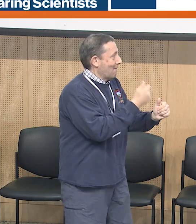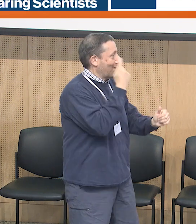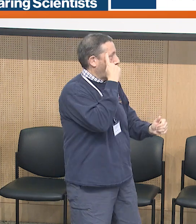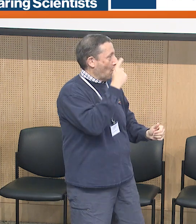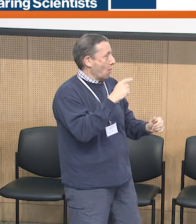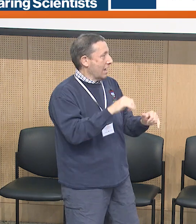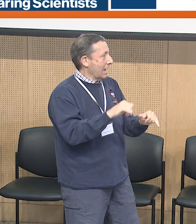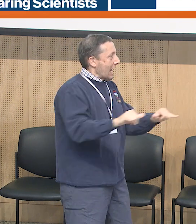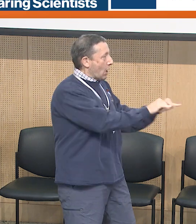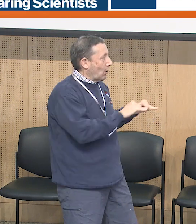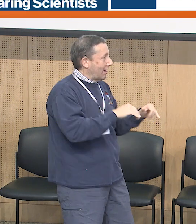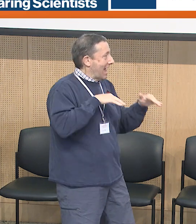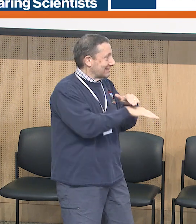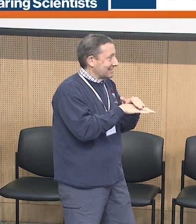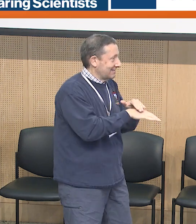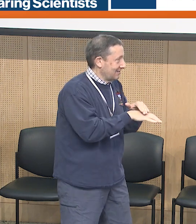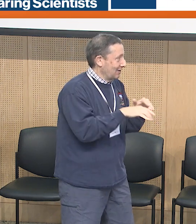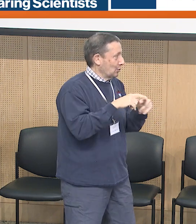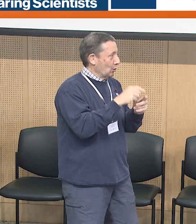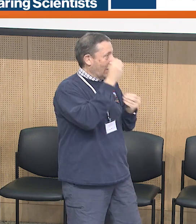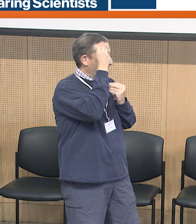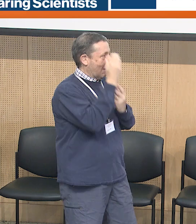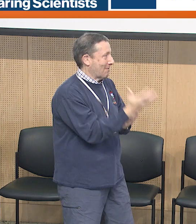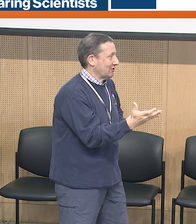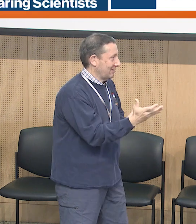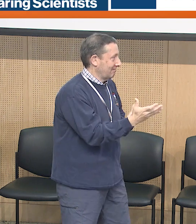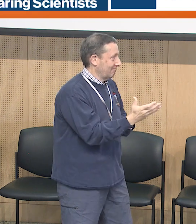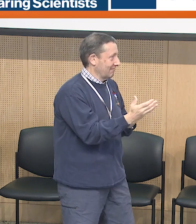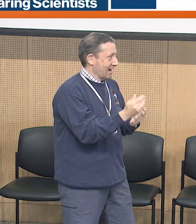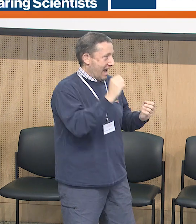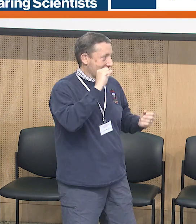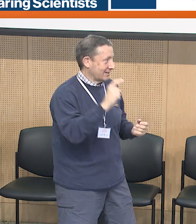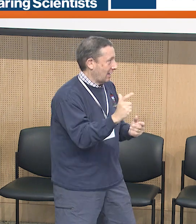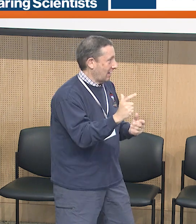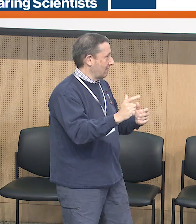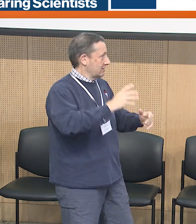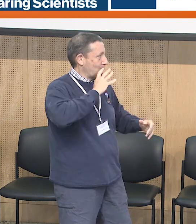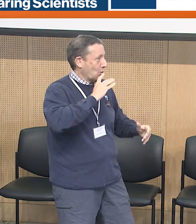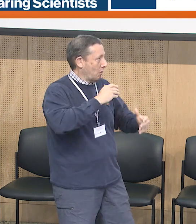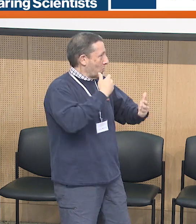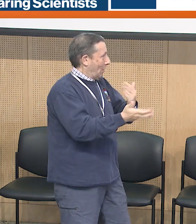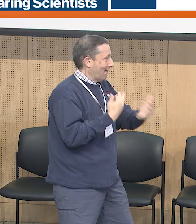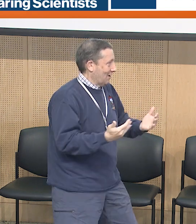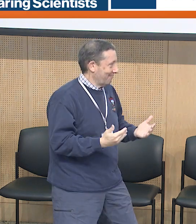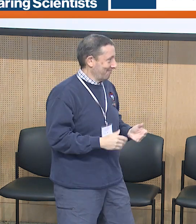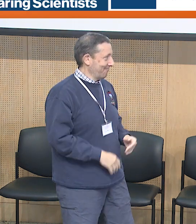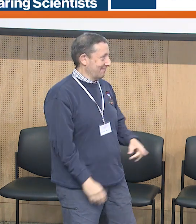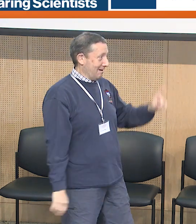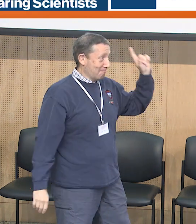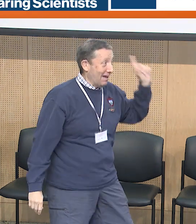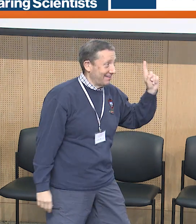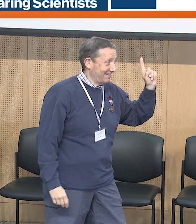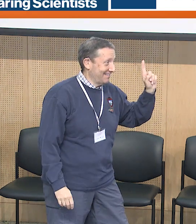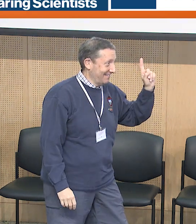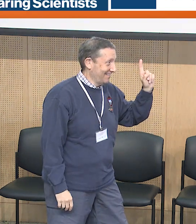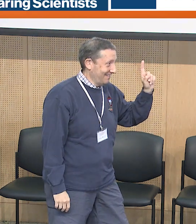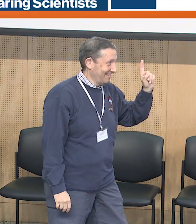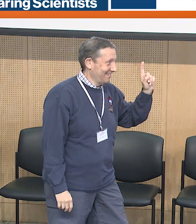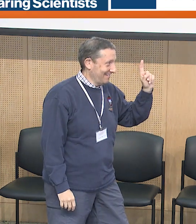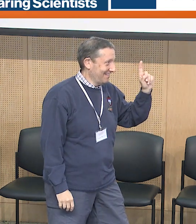should strive for a common access for information, with ASL or spoken language.